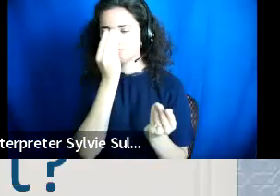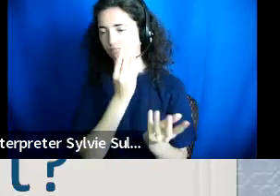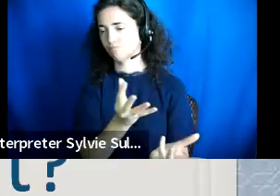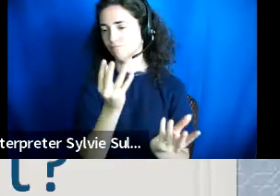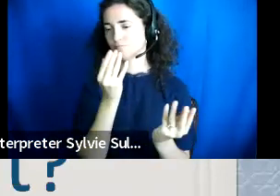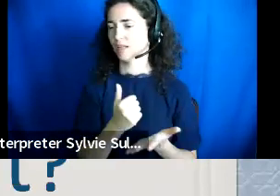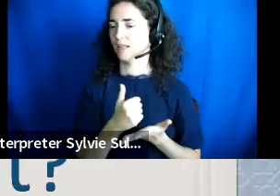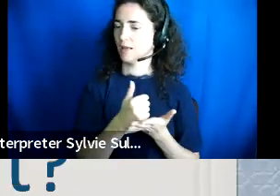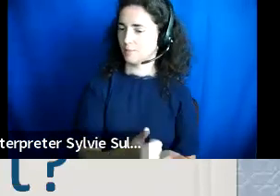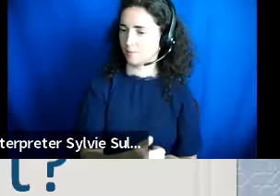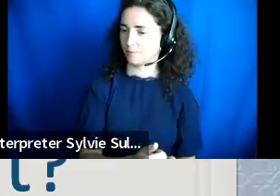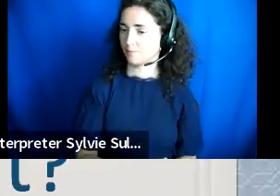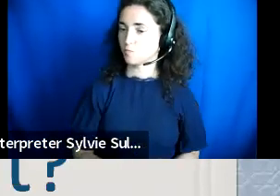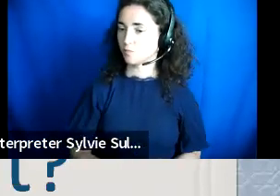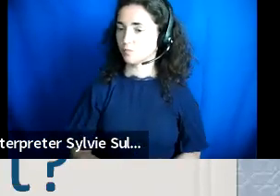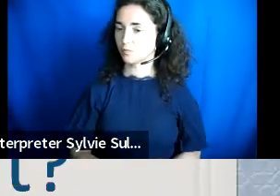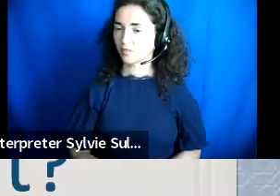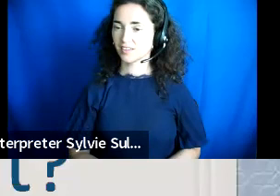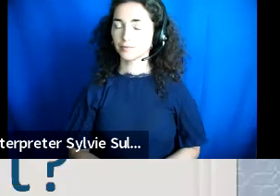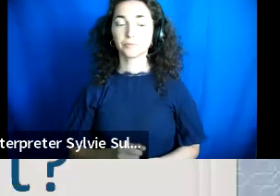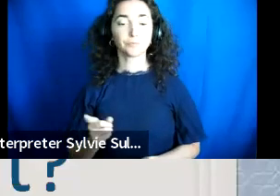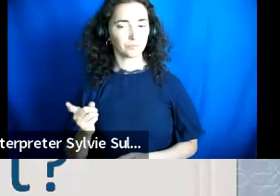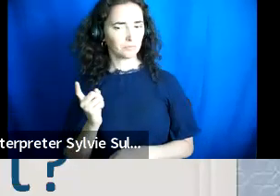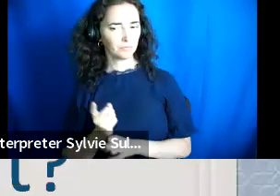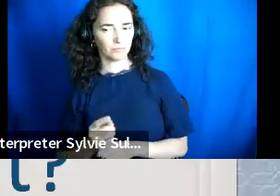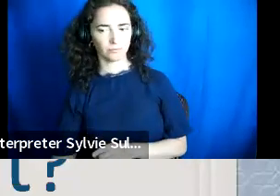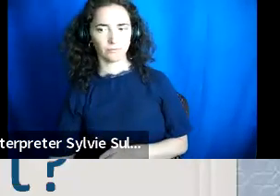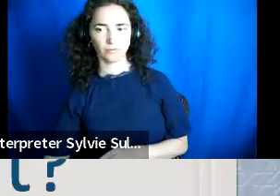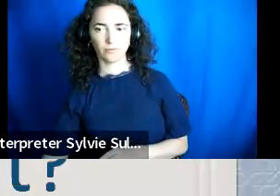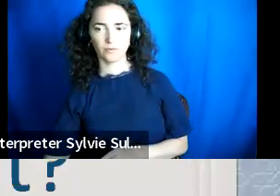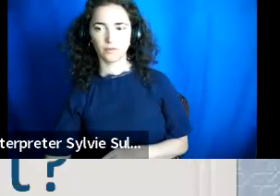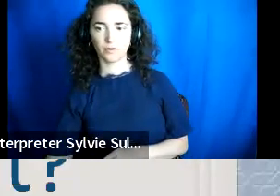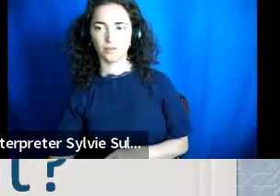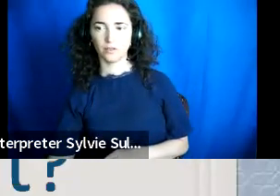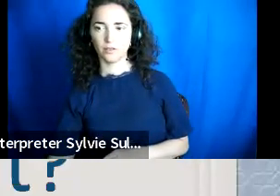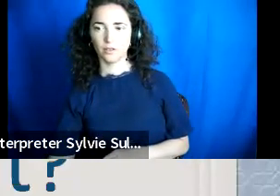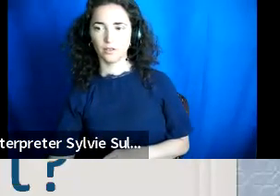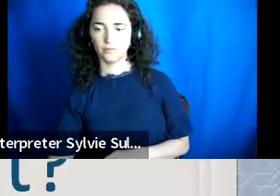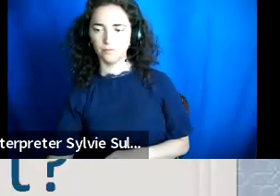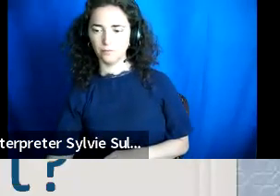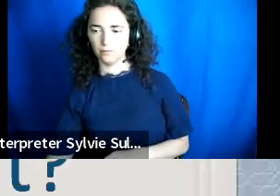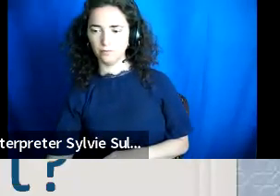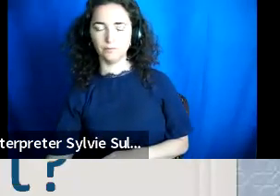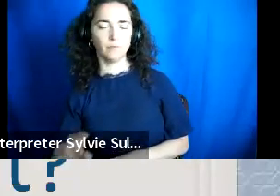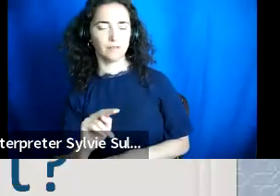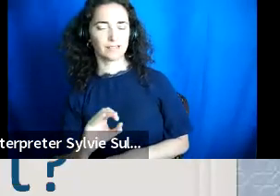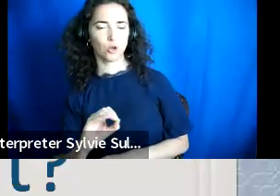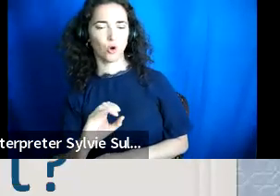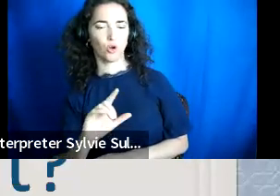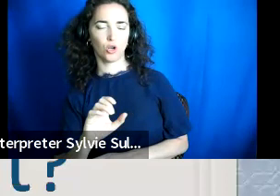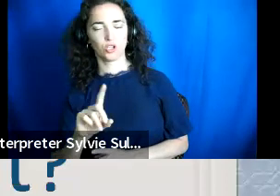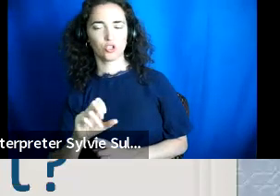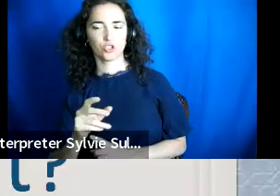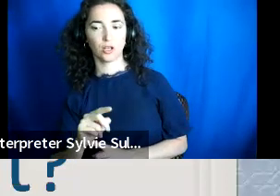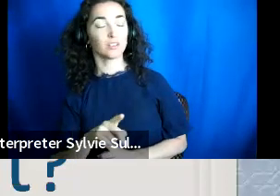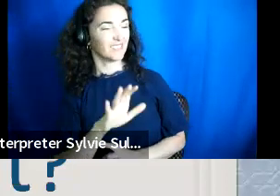Yeah, cause that goes back to exactly, you know, to our introductions actually mine and Nicole and Harlem, and so many others that work with families, health, and families.